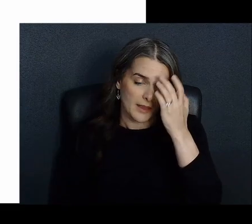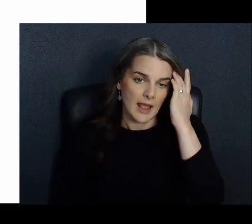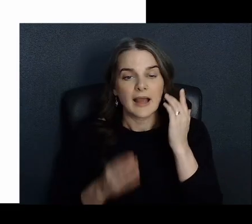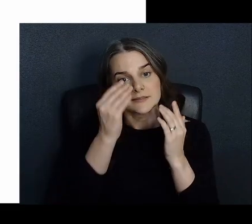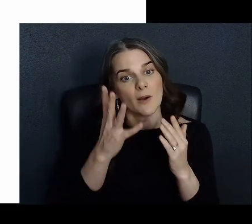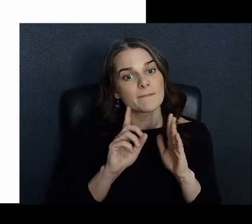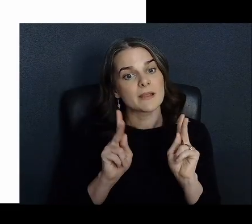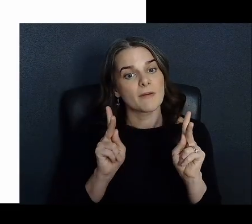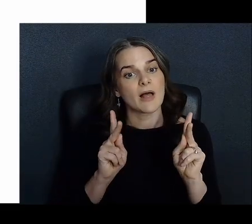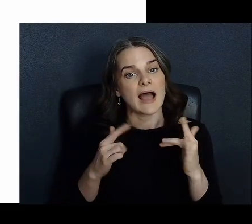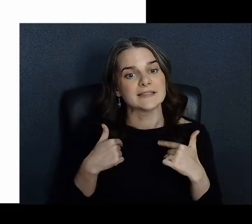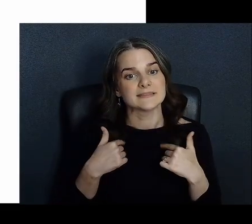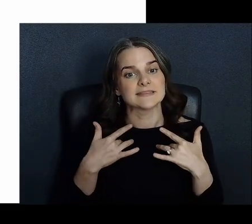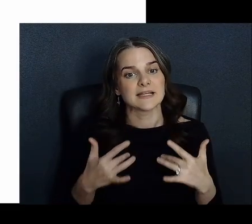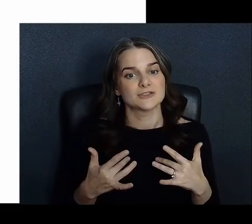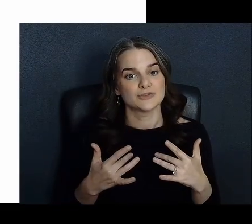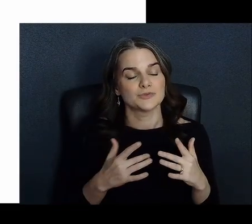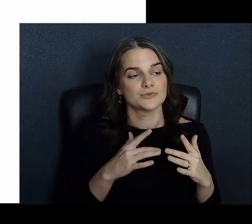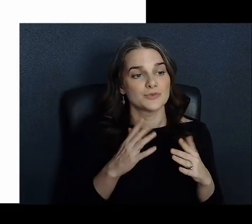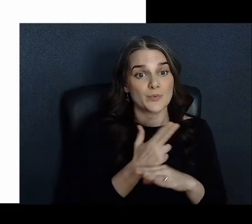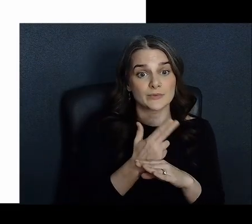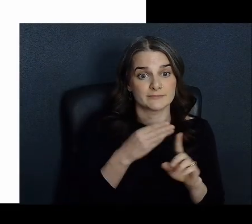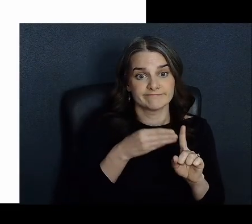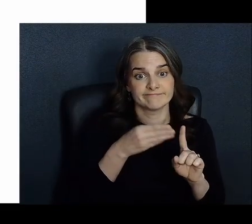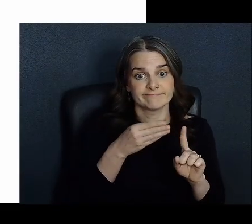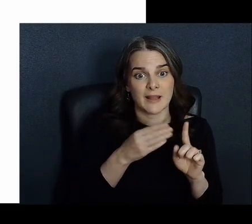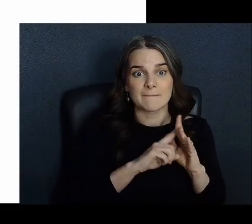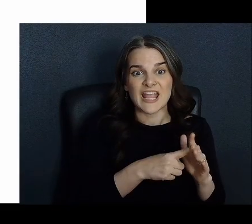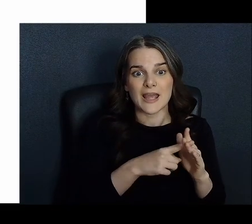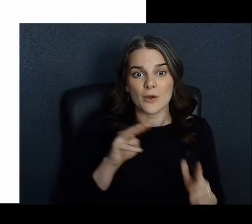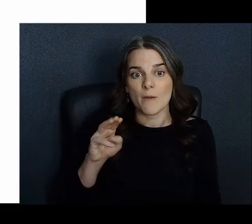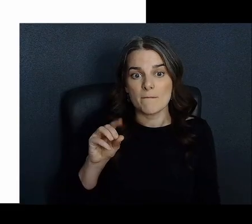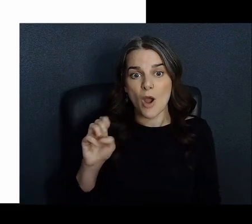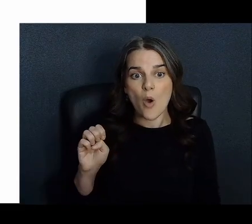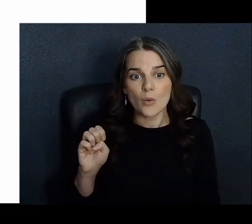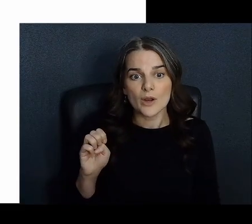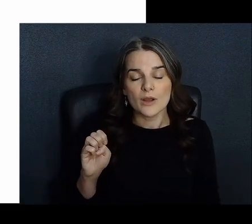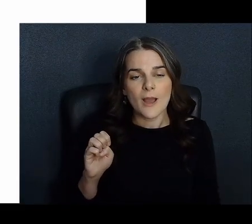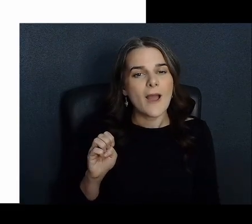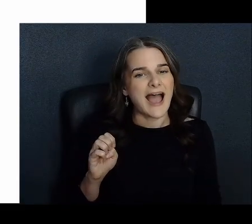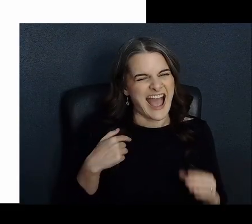because I teach a lot new people, you can change the settings on the screen reader